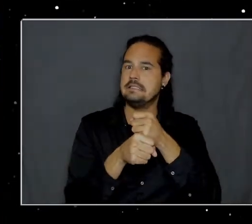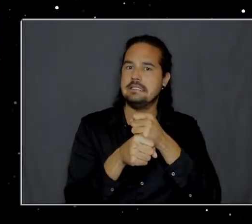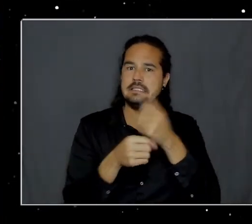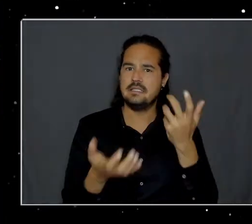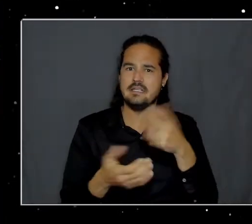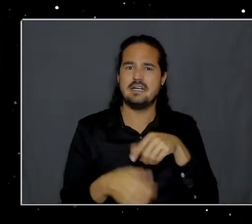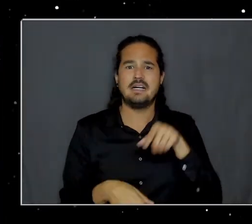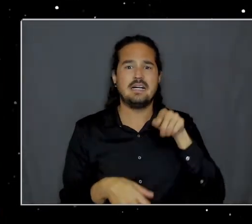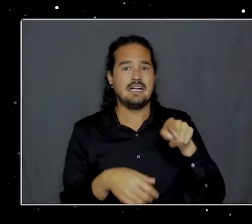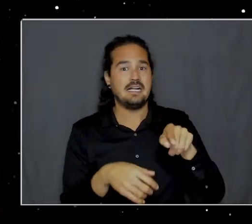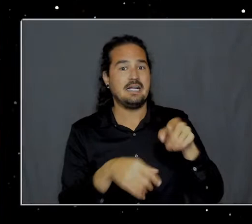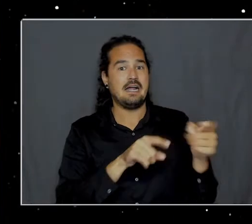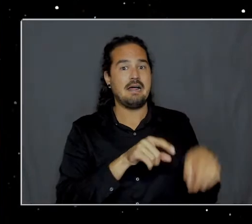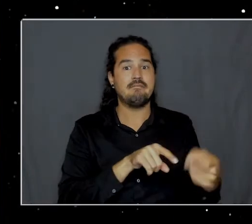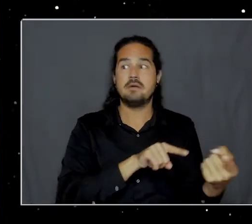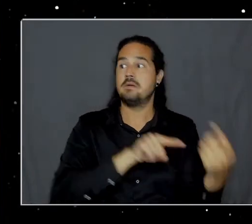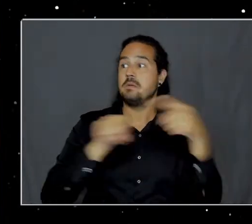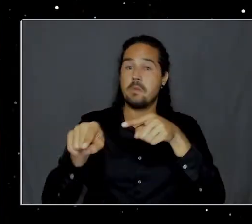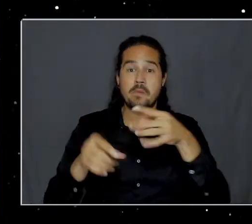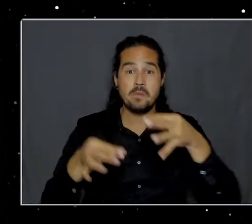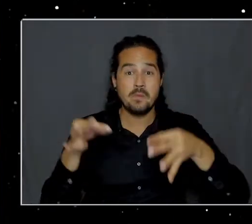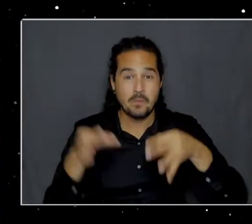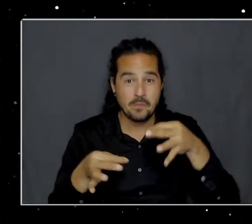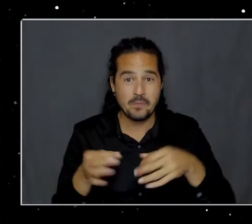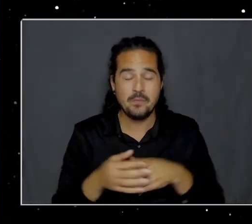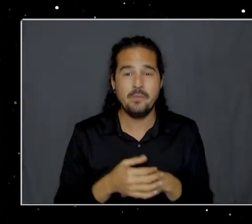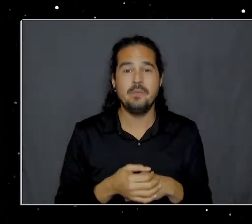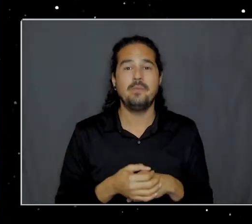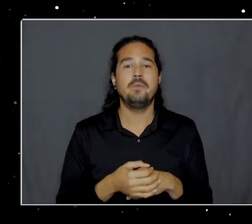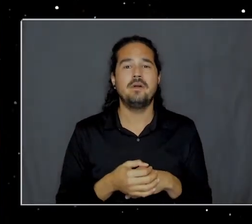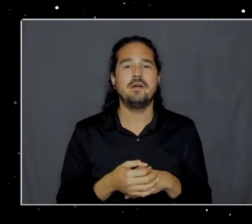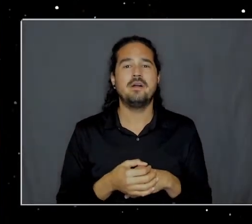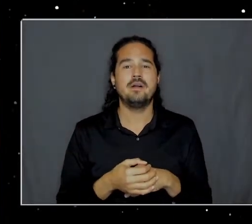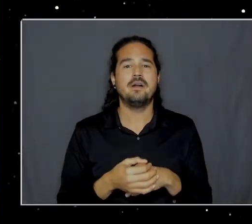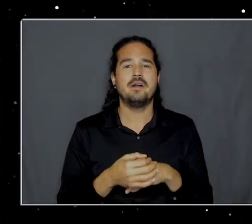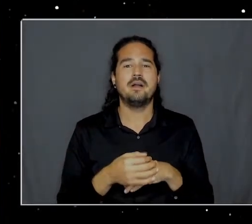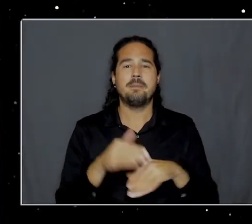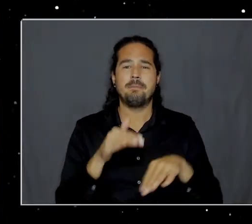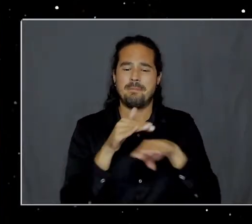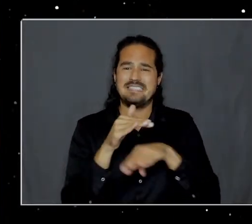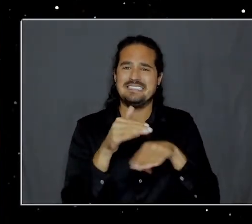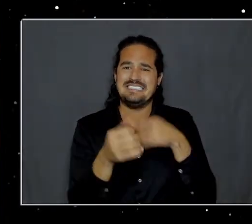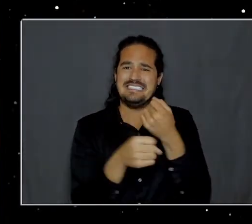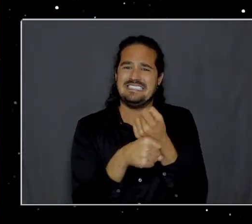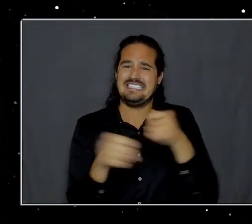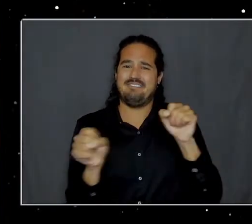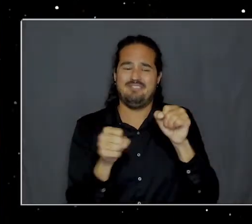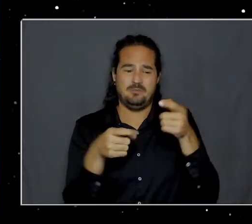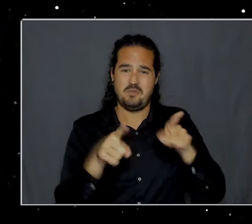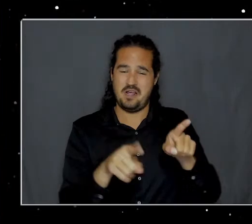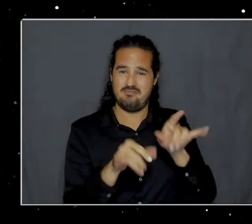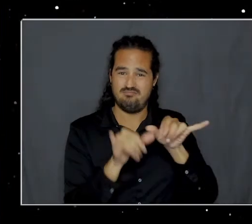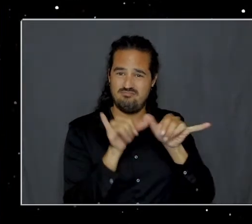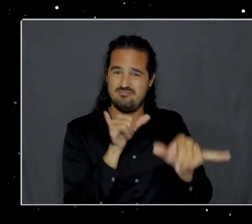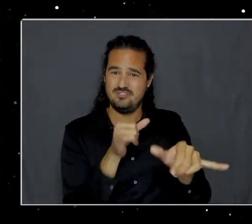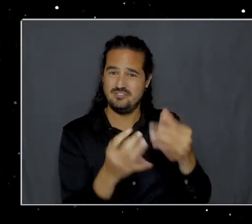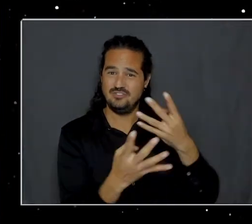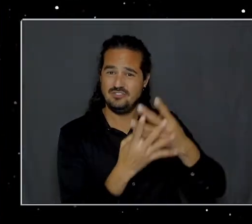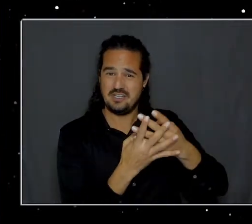THEY HAVE ACCESS TO THE COURTS, AND BASIC SAFETY WHILE THEY ARE